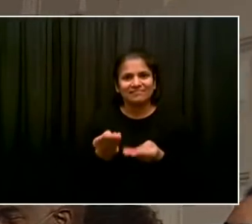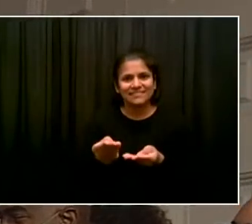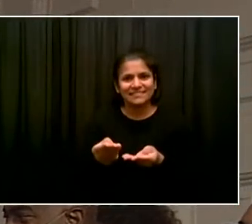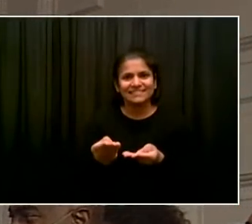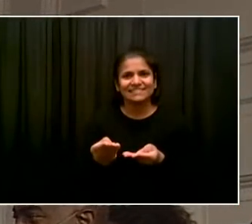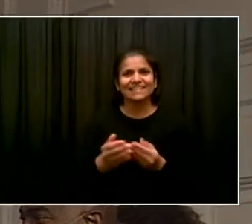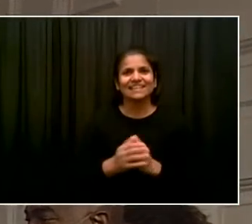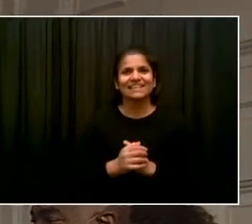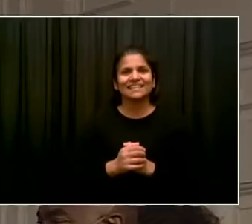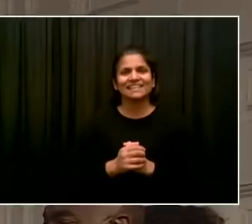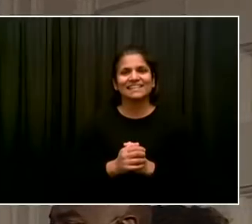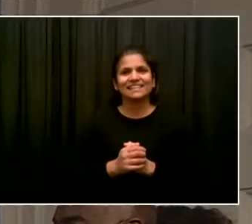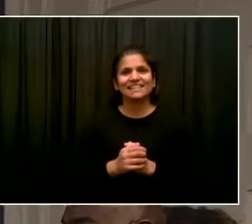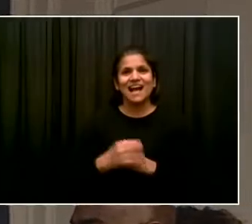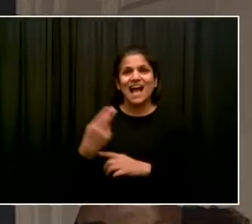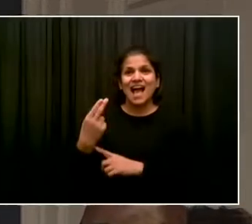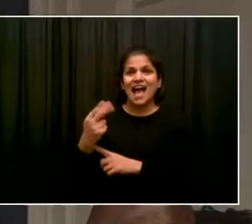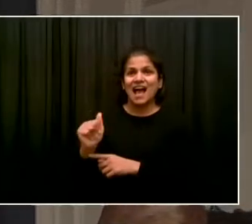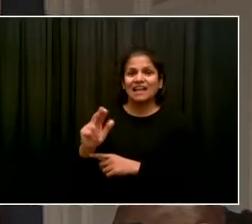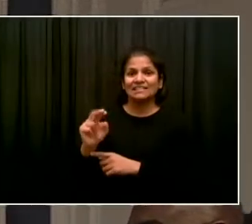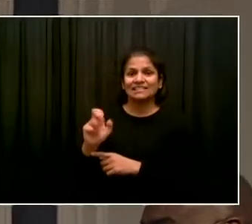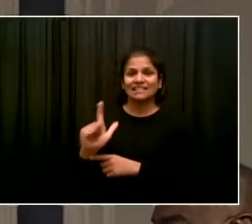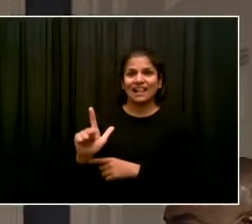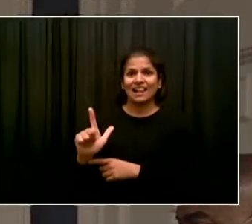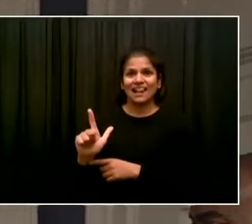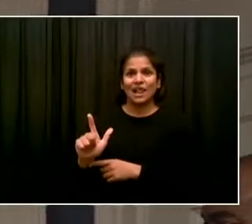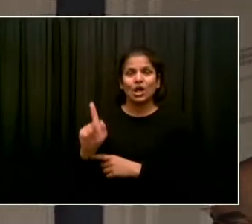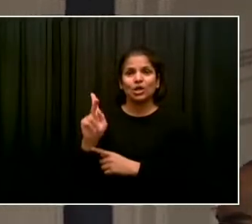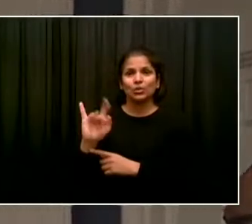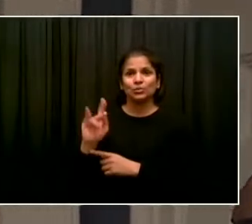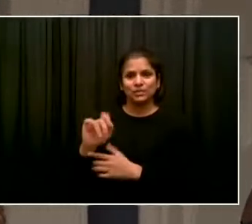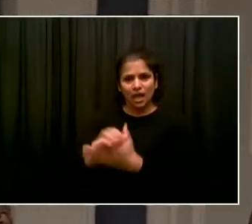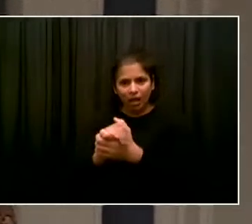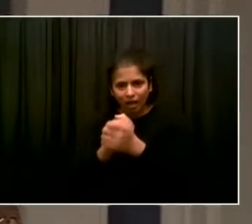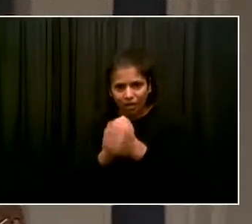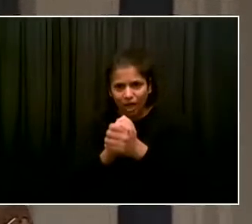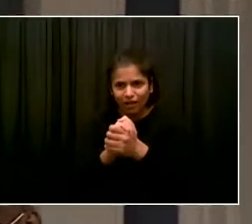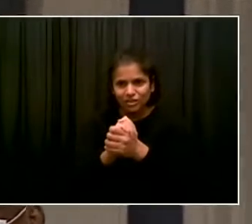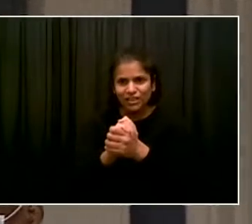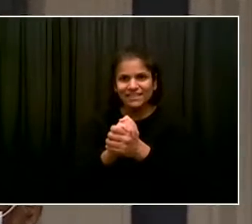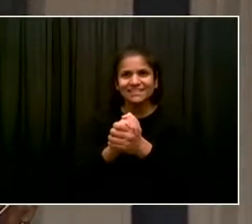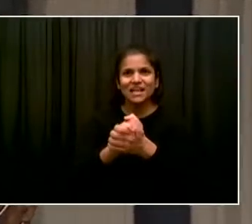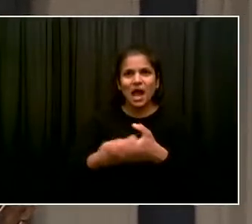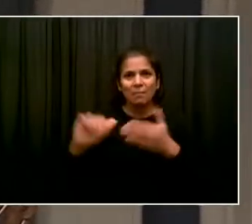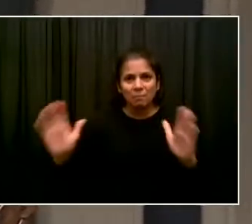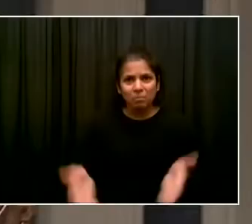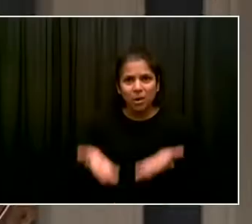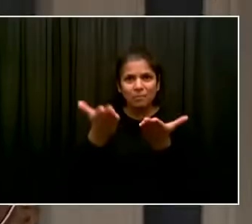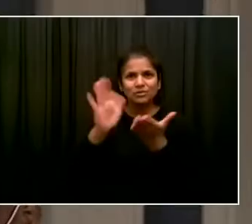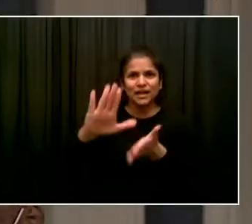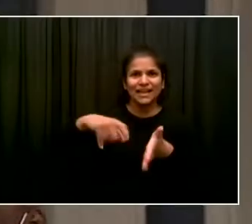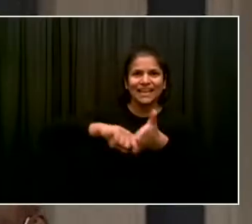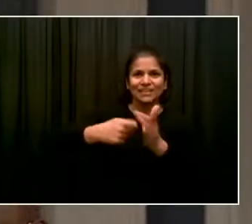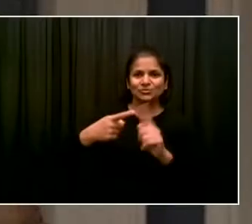KNOW WHEN LOVE YOU BEST.